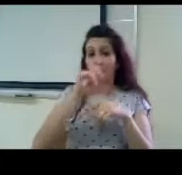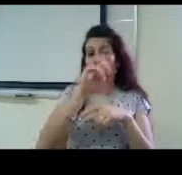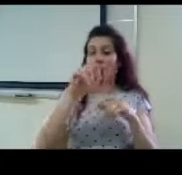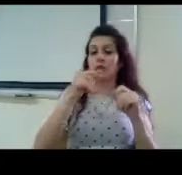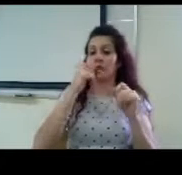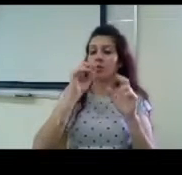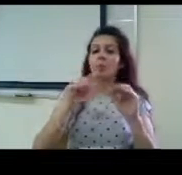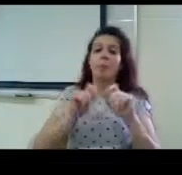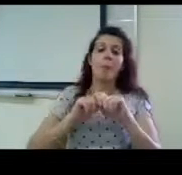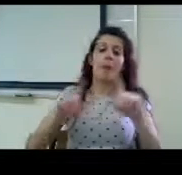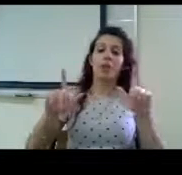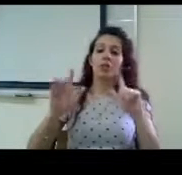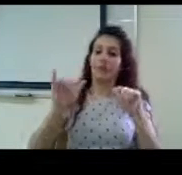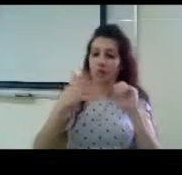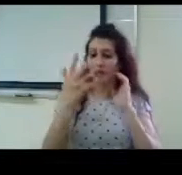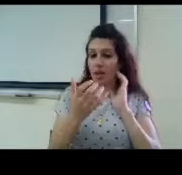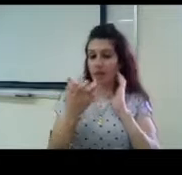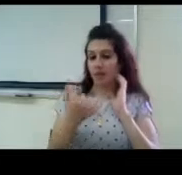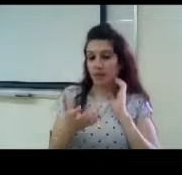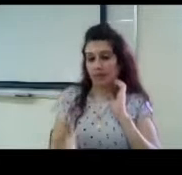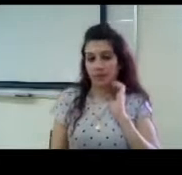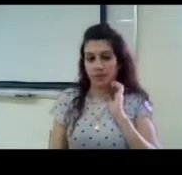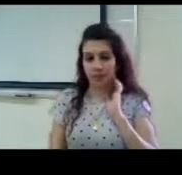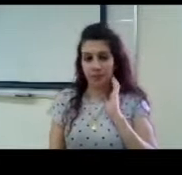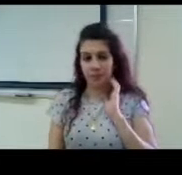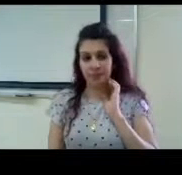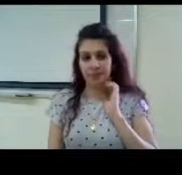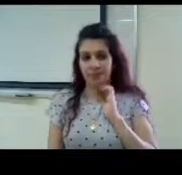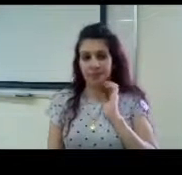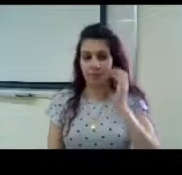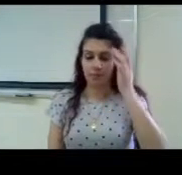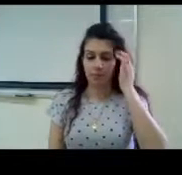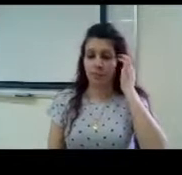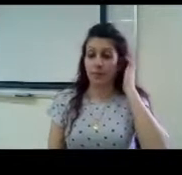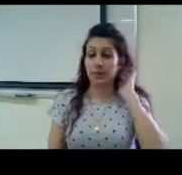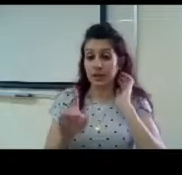response helped us actually to shift and we helped the